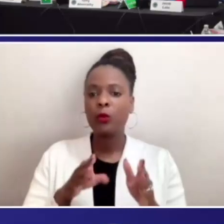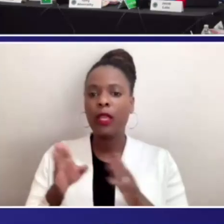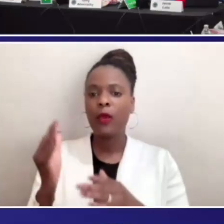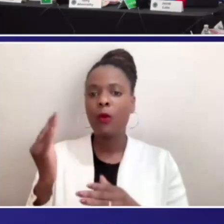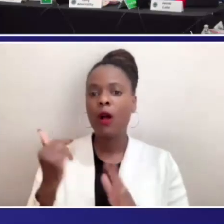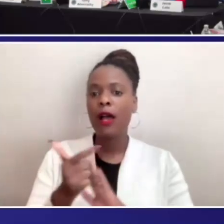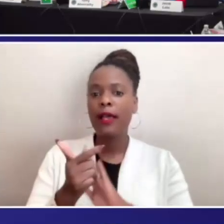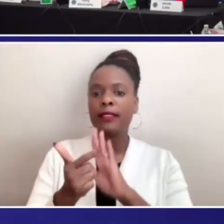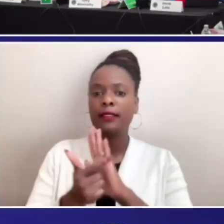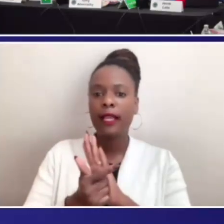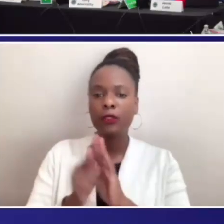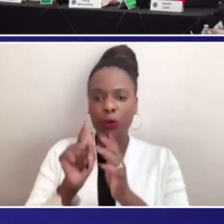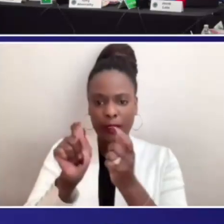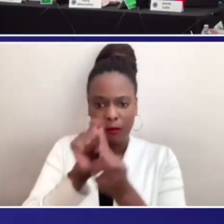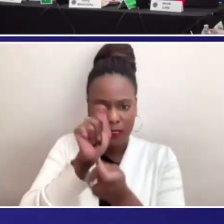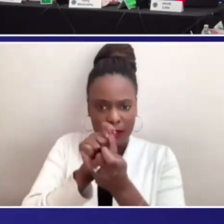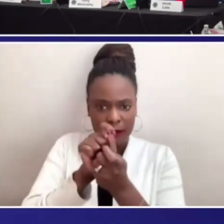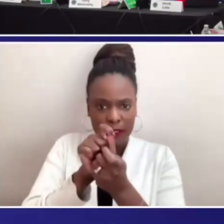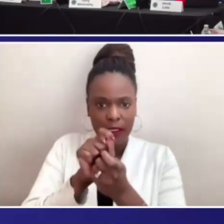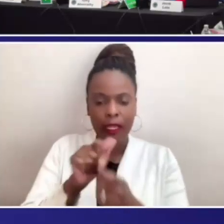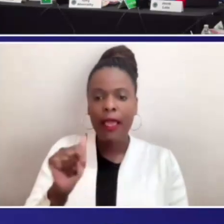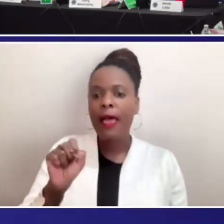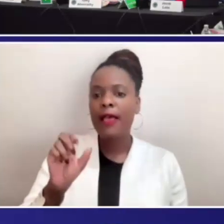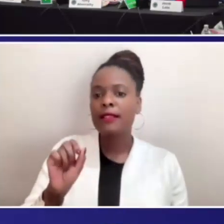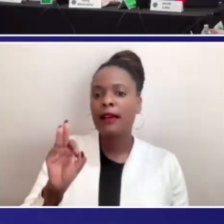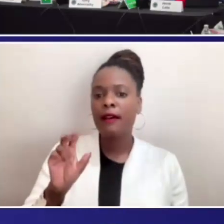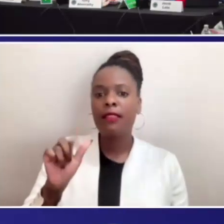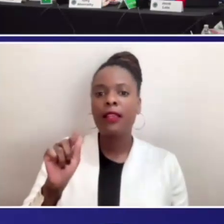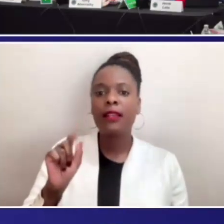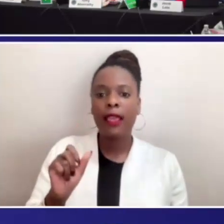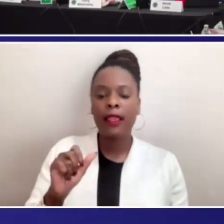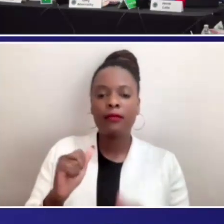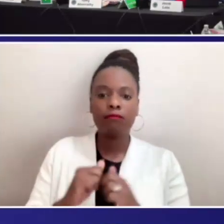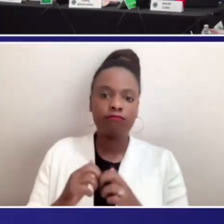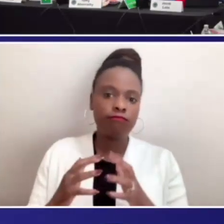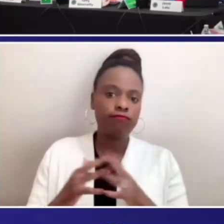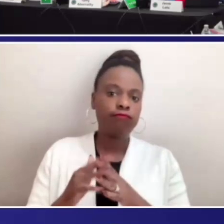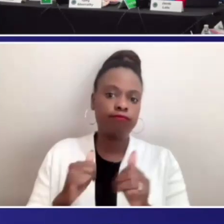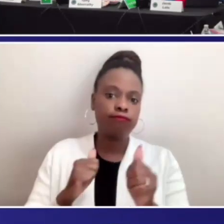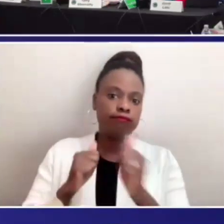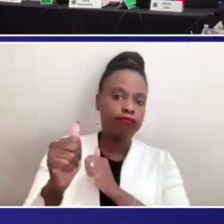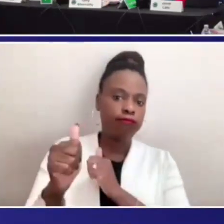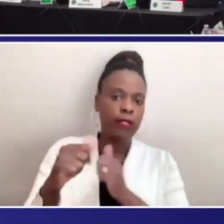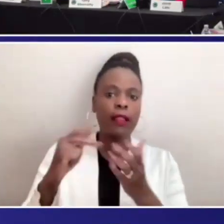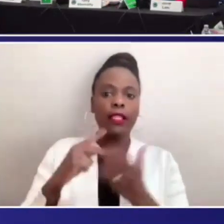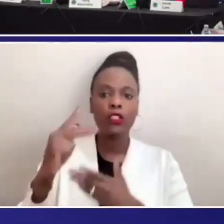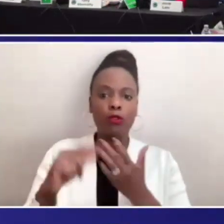extremely specific as of the date of enactment. It is these programs. So therefore, we did not want to just